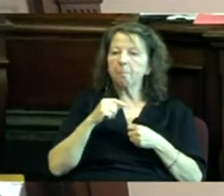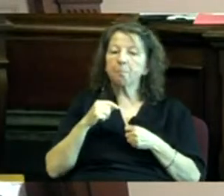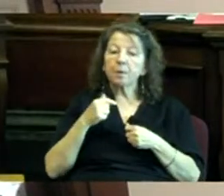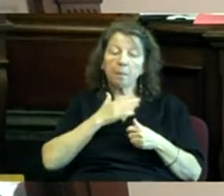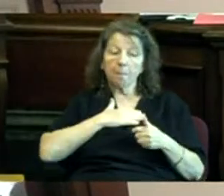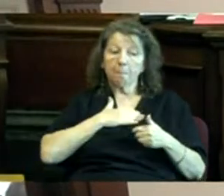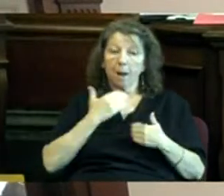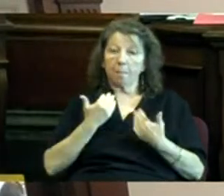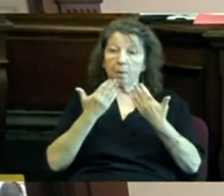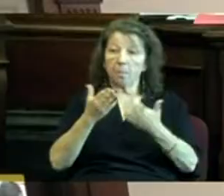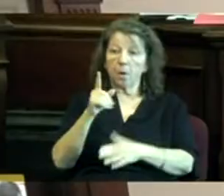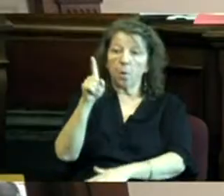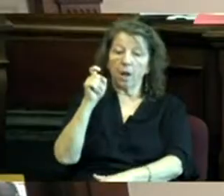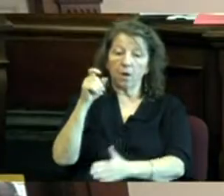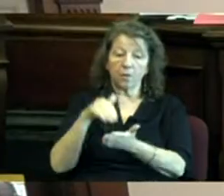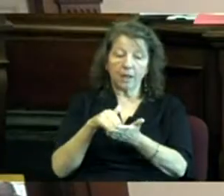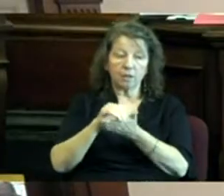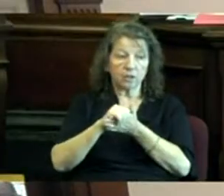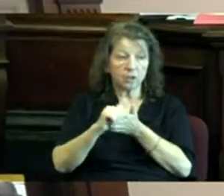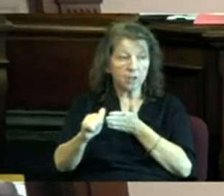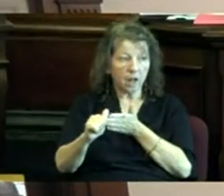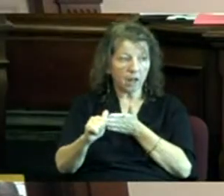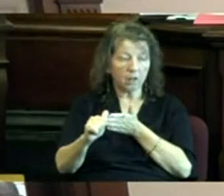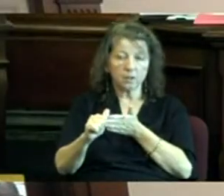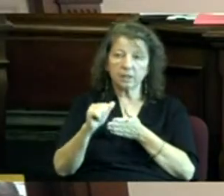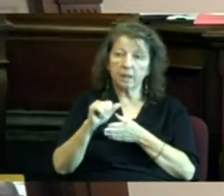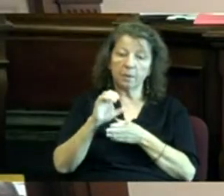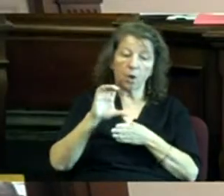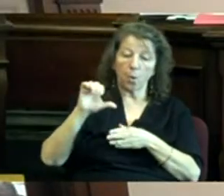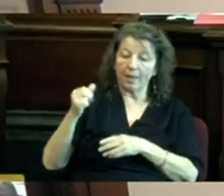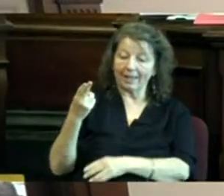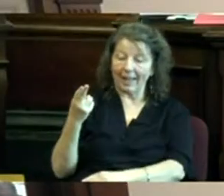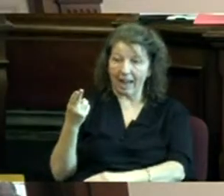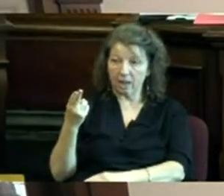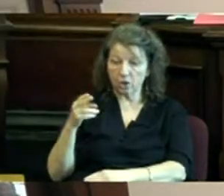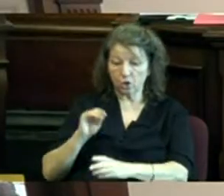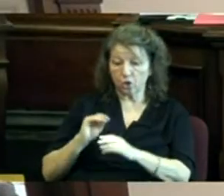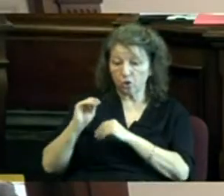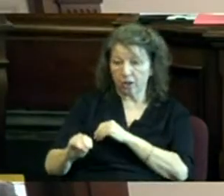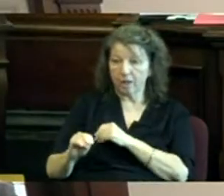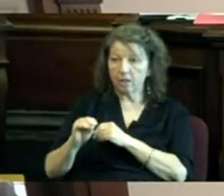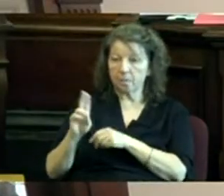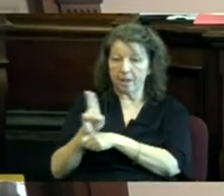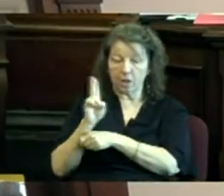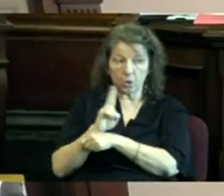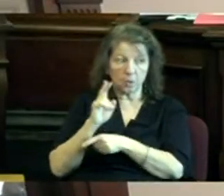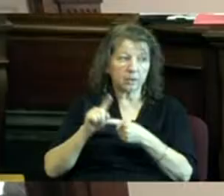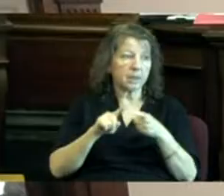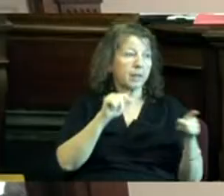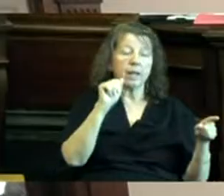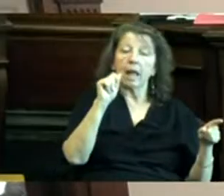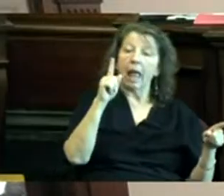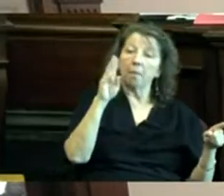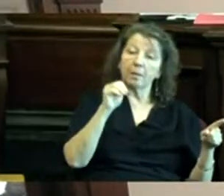obviously, with the administration, because what I'm